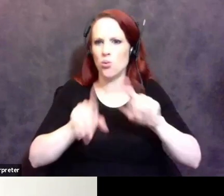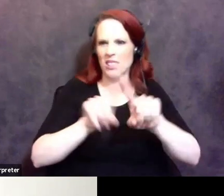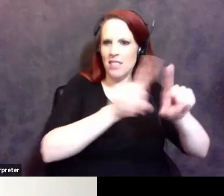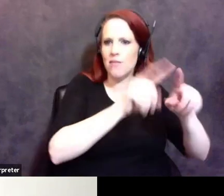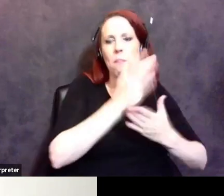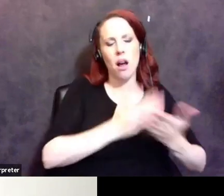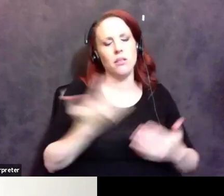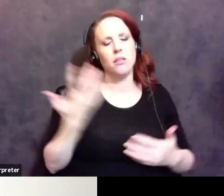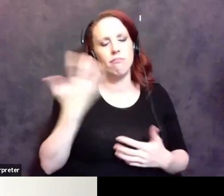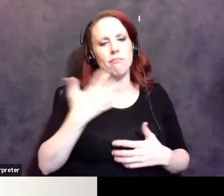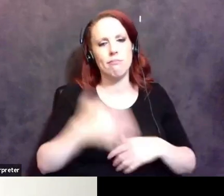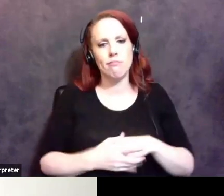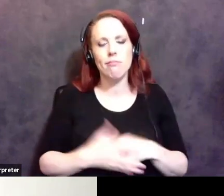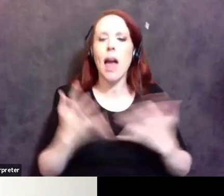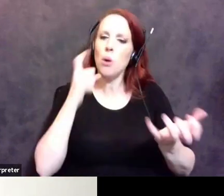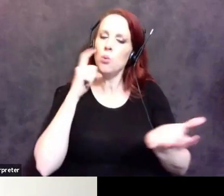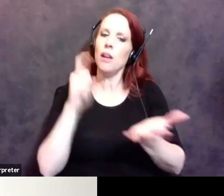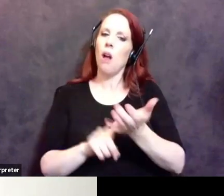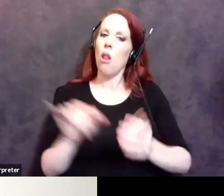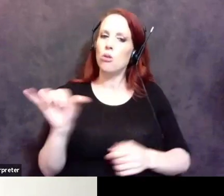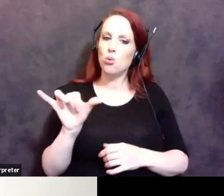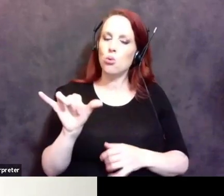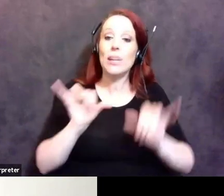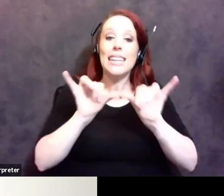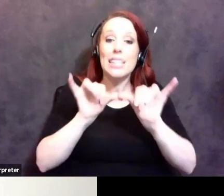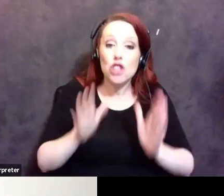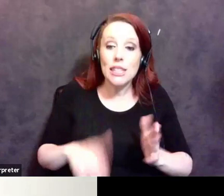I also want to acknowledge that, you know, the engineers and developers who are building